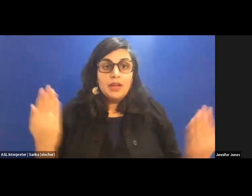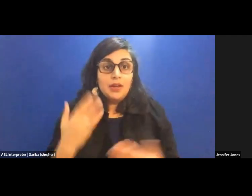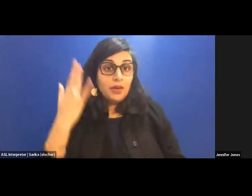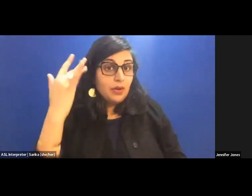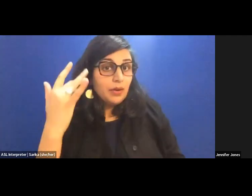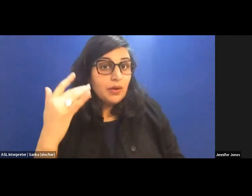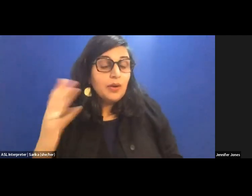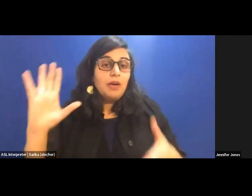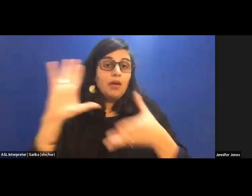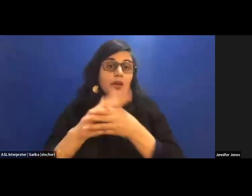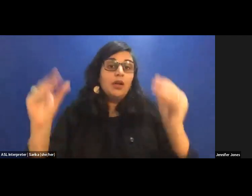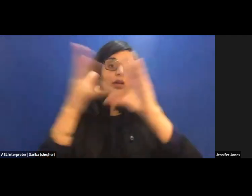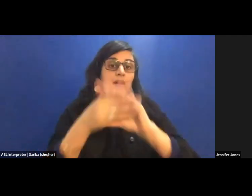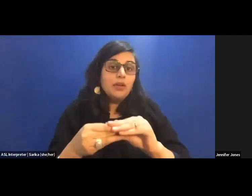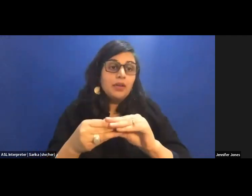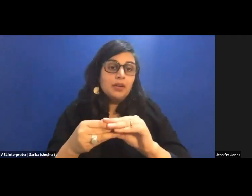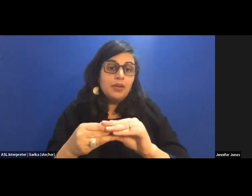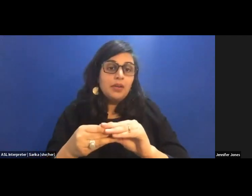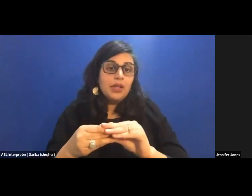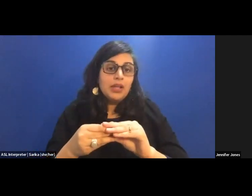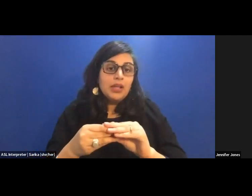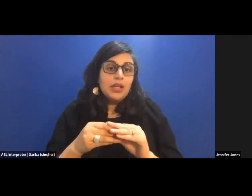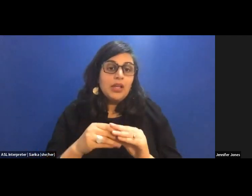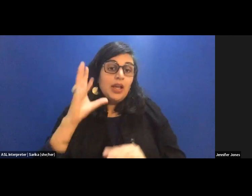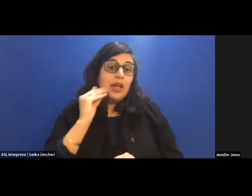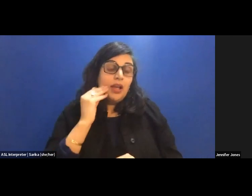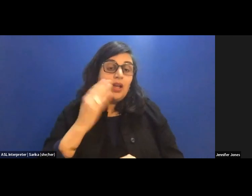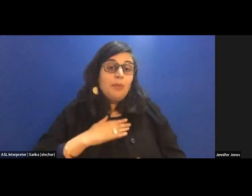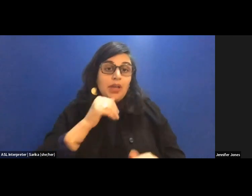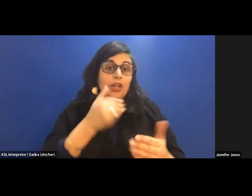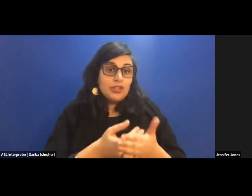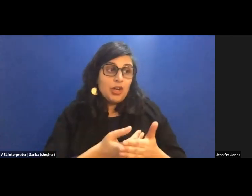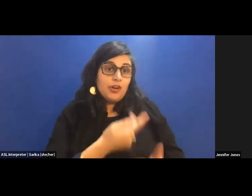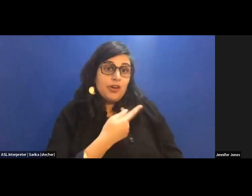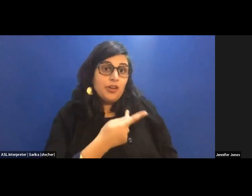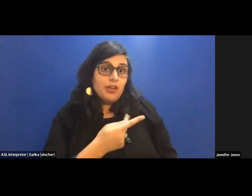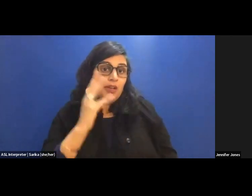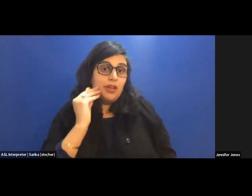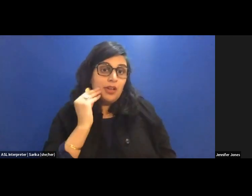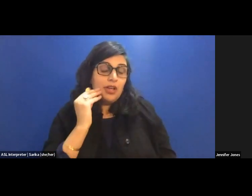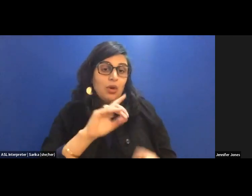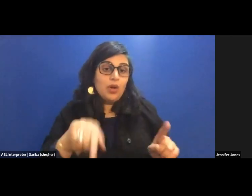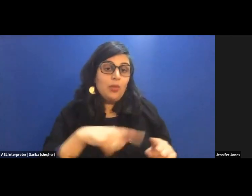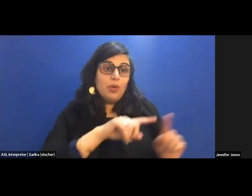pronouns are she/her. And I am a community member. I'm